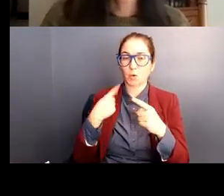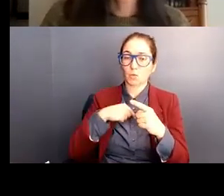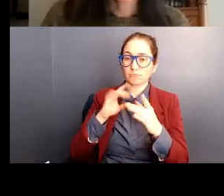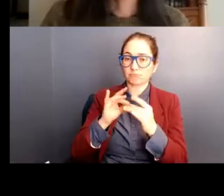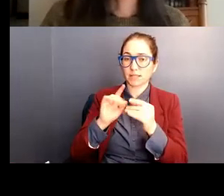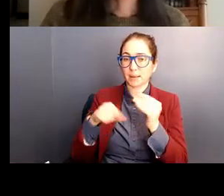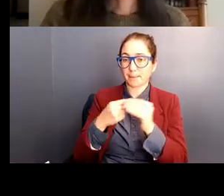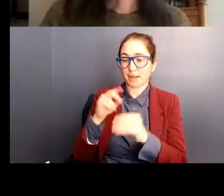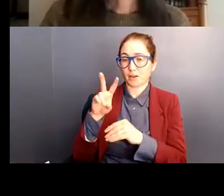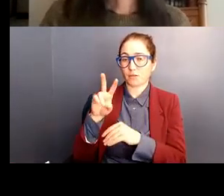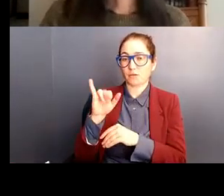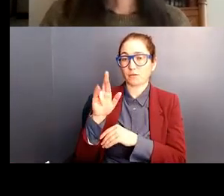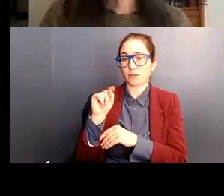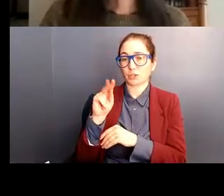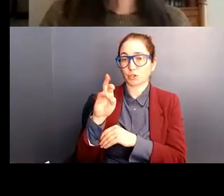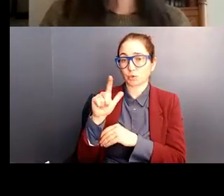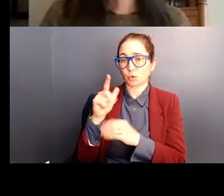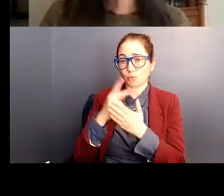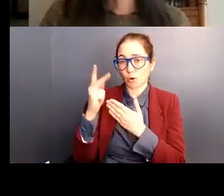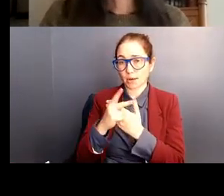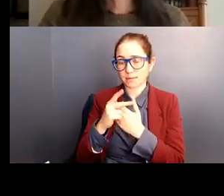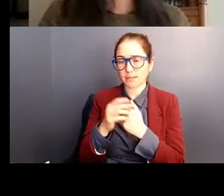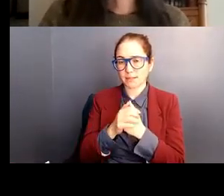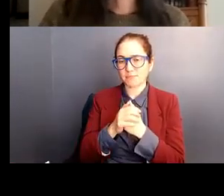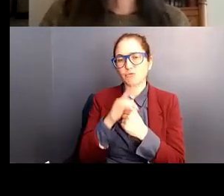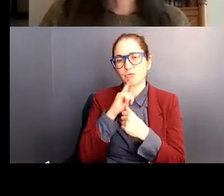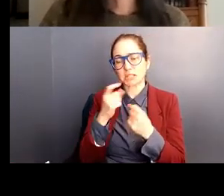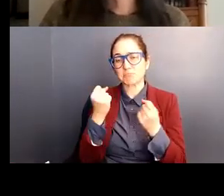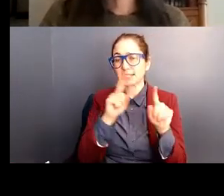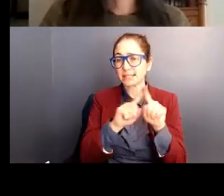programs. And so there is a lot of ways that we can provide